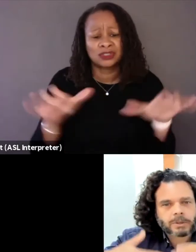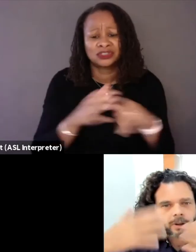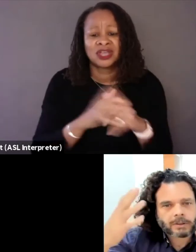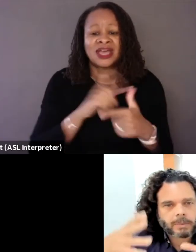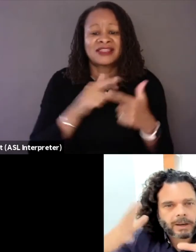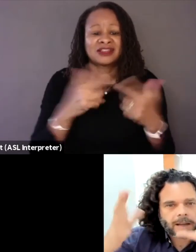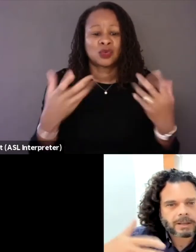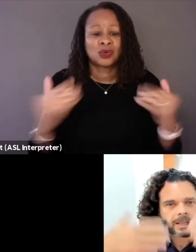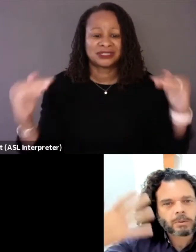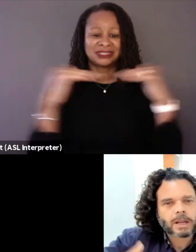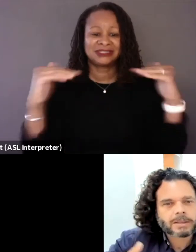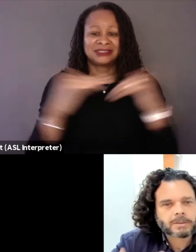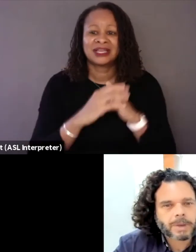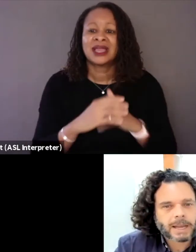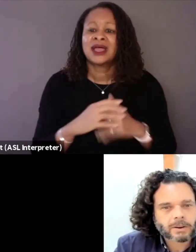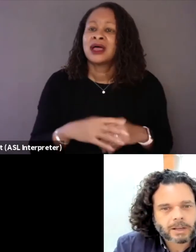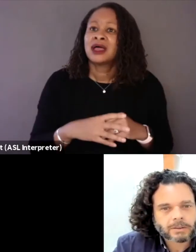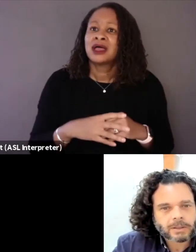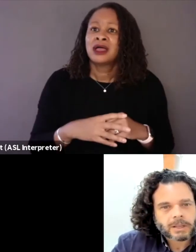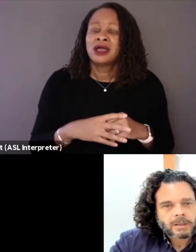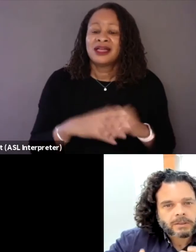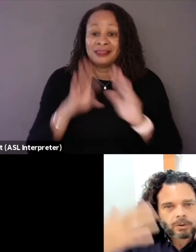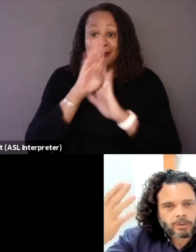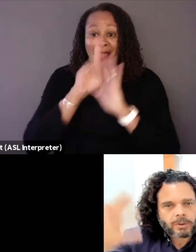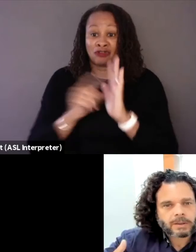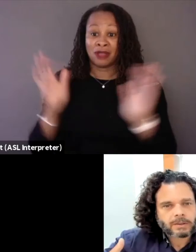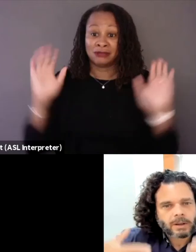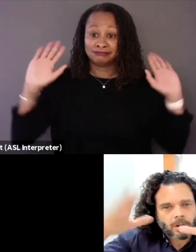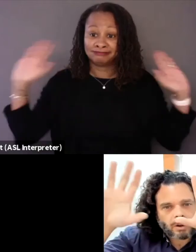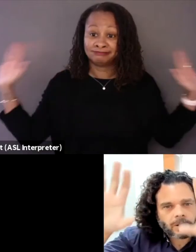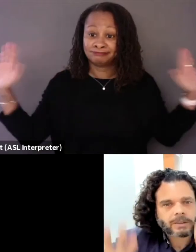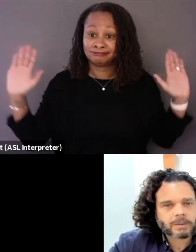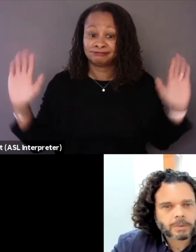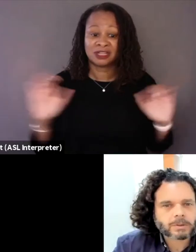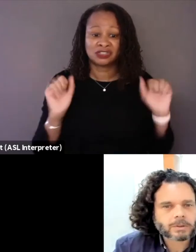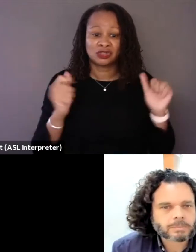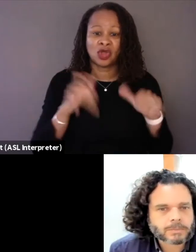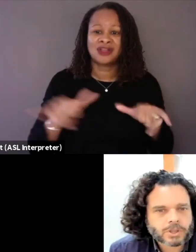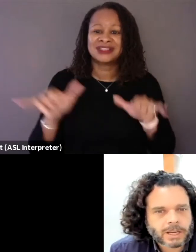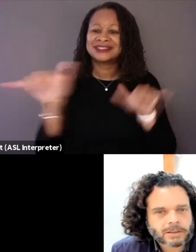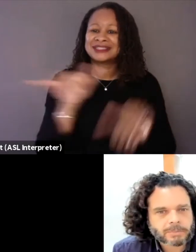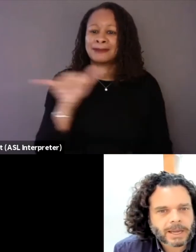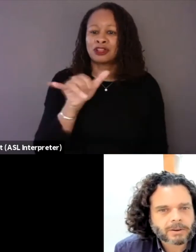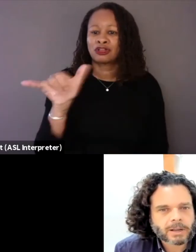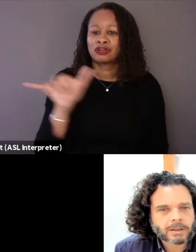we talked about how to equalize the background so that they're all on a similar shade of background,